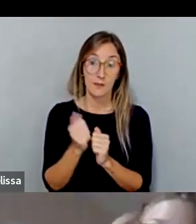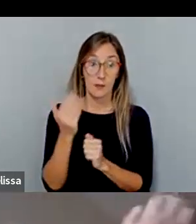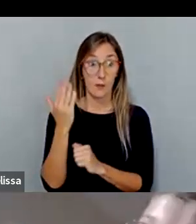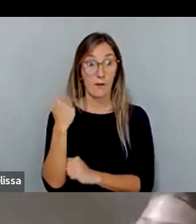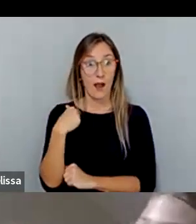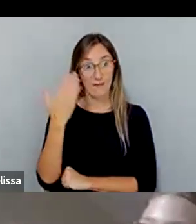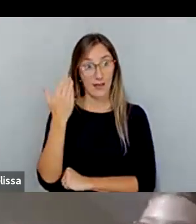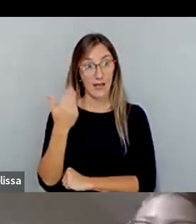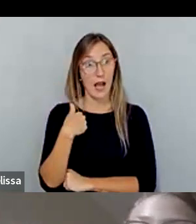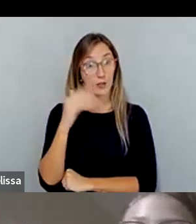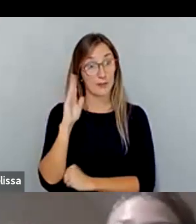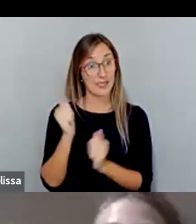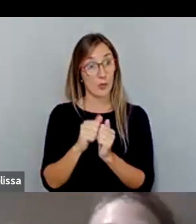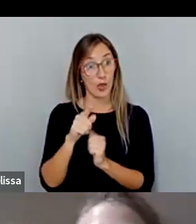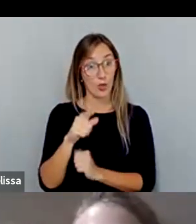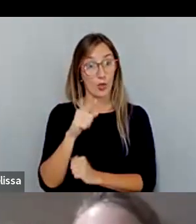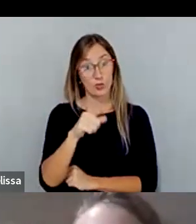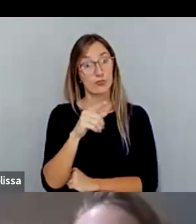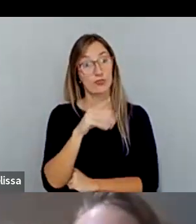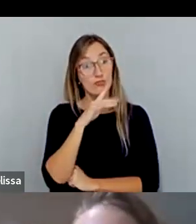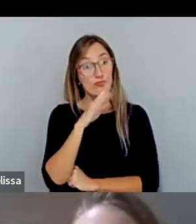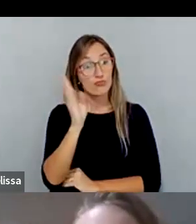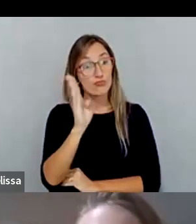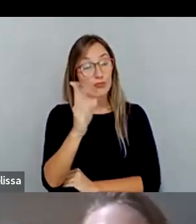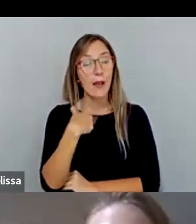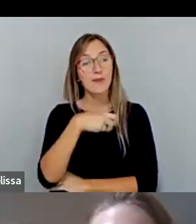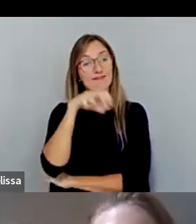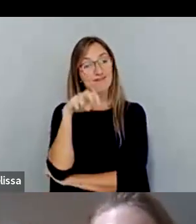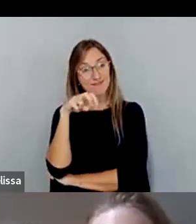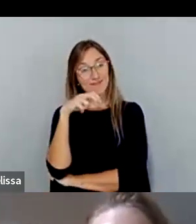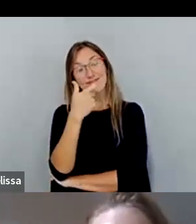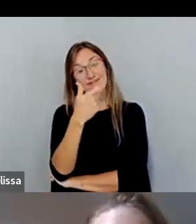all letting us come in and talk today. Thank you, Marsha, for doing this